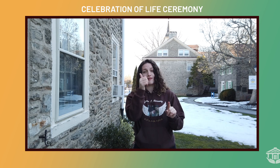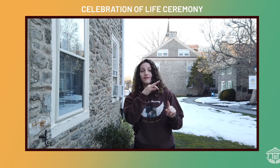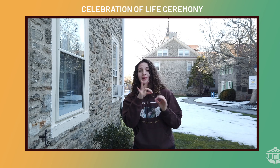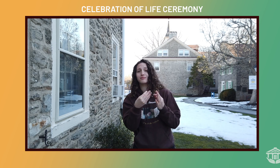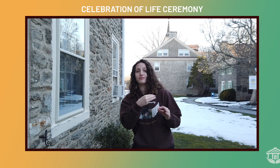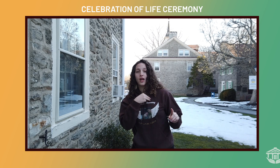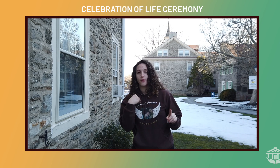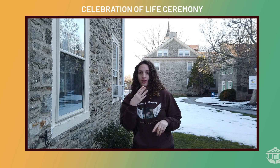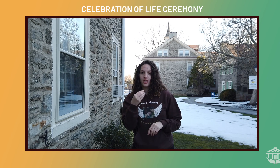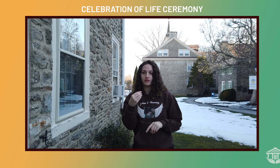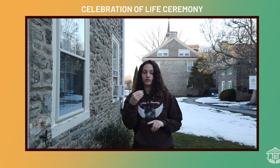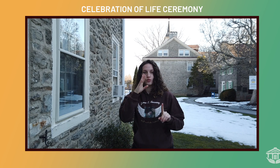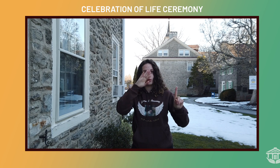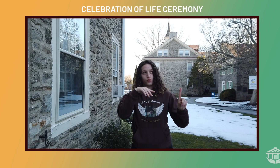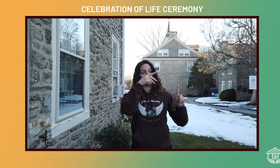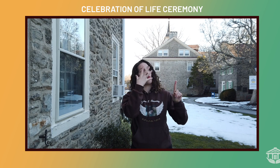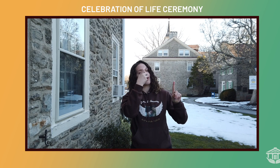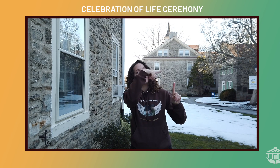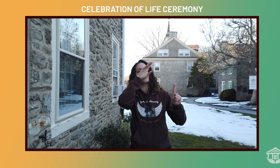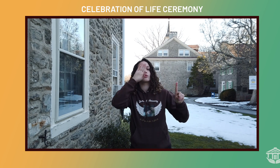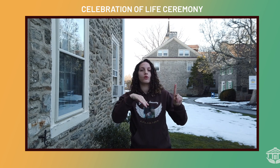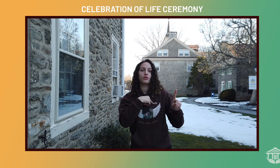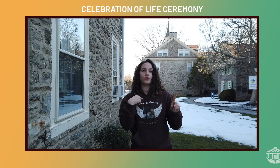we love them, and even though they are gone, they haven’t been forgotten.